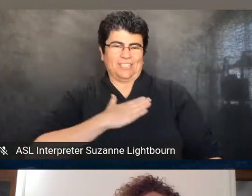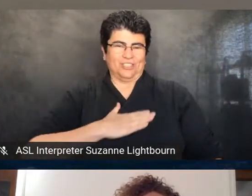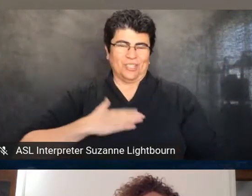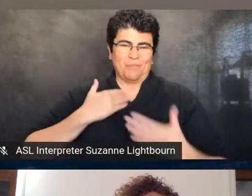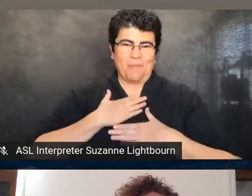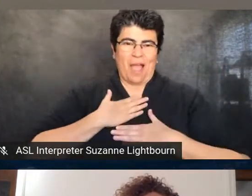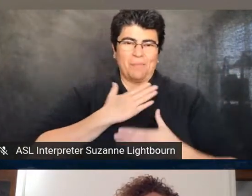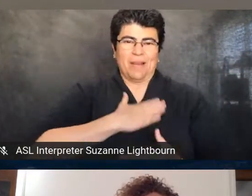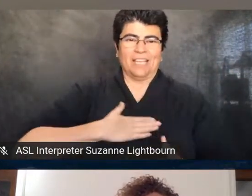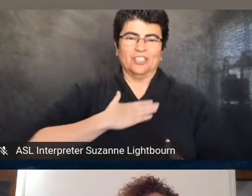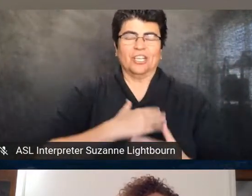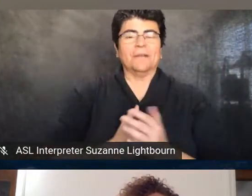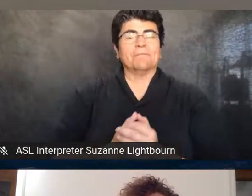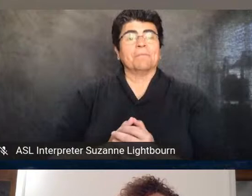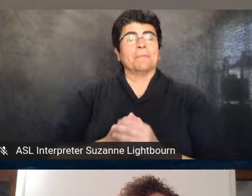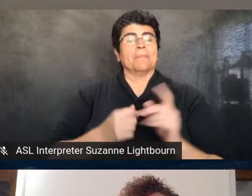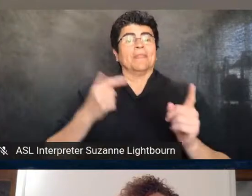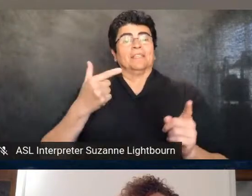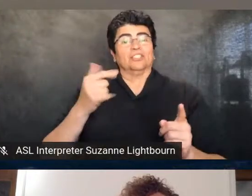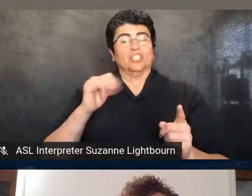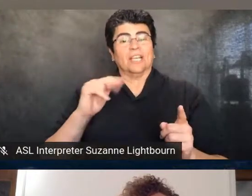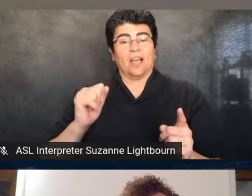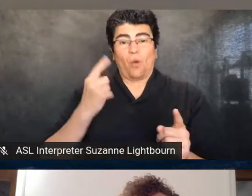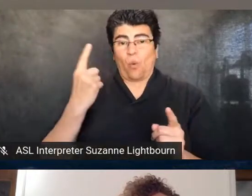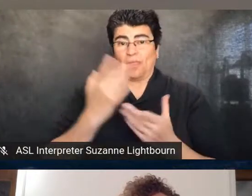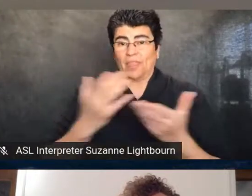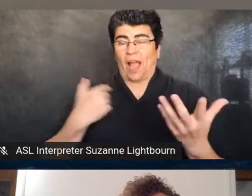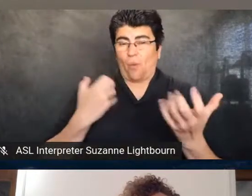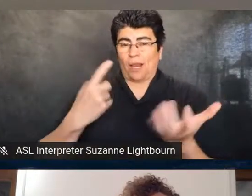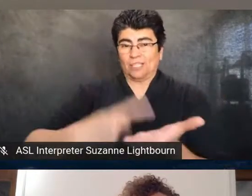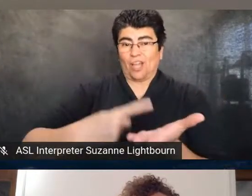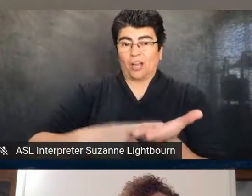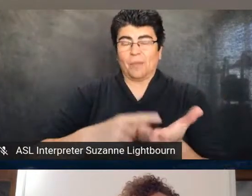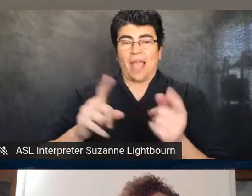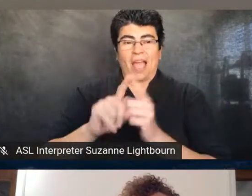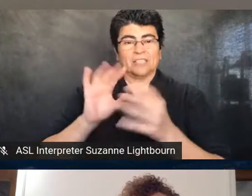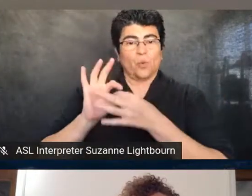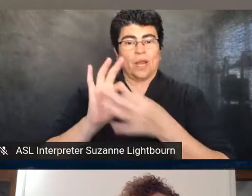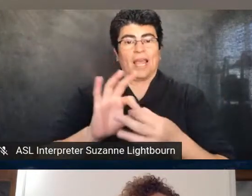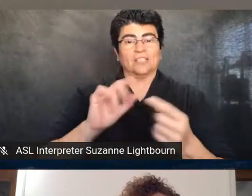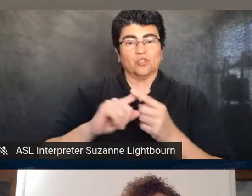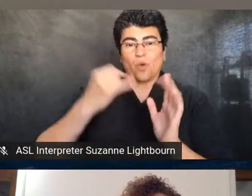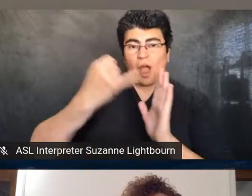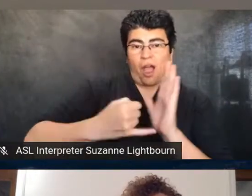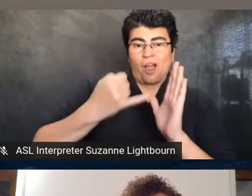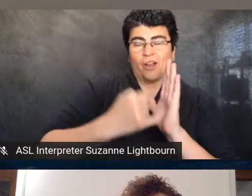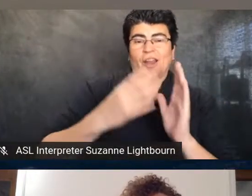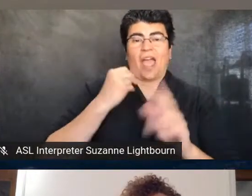One of the things I'd like to talk to you about, not only as it relates to art and the work that you're doing